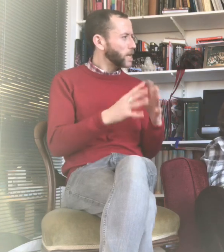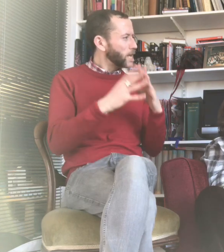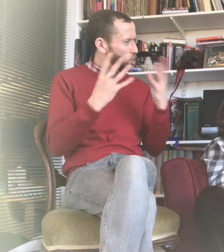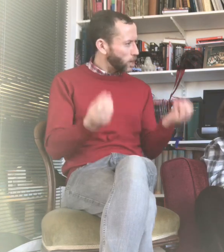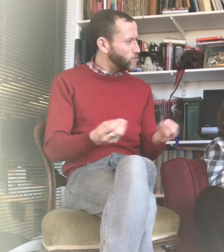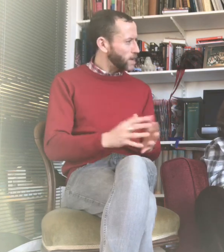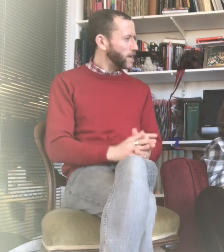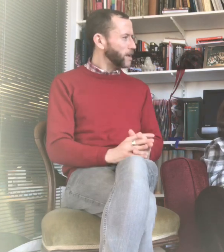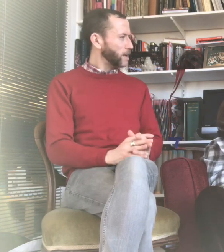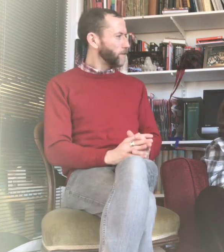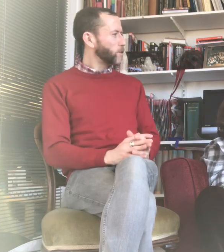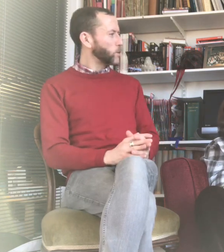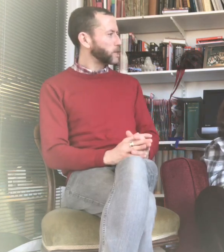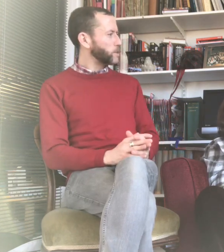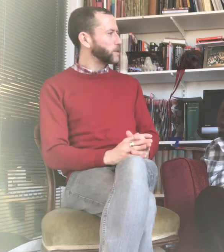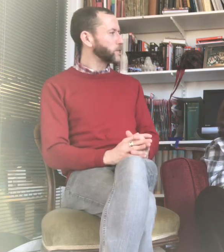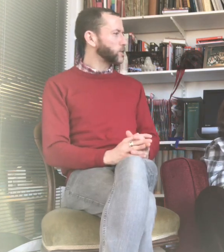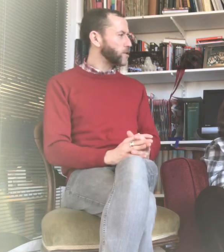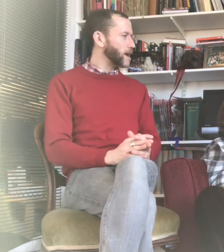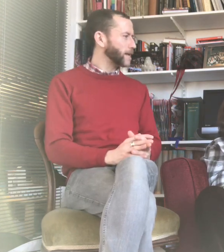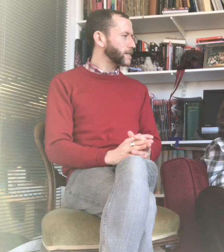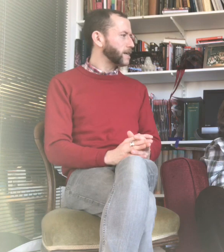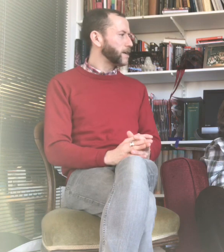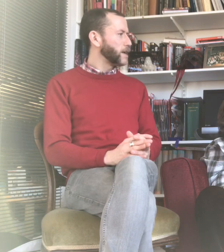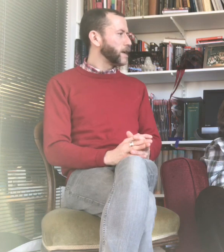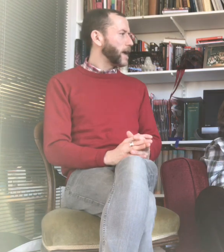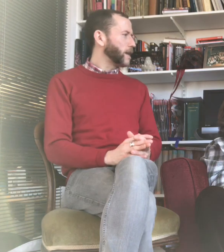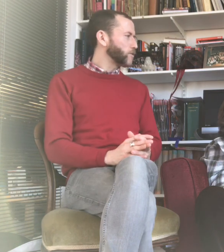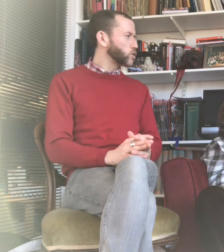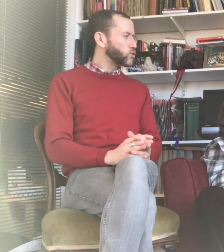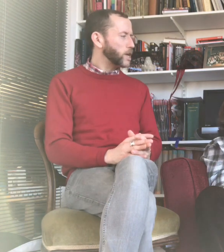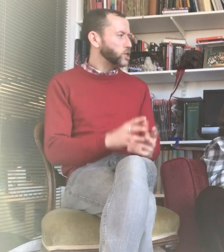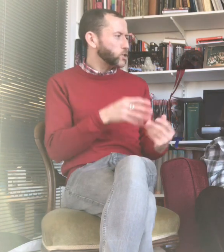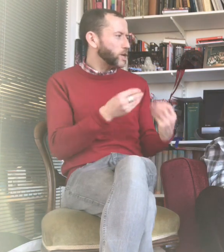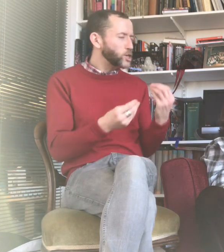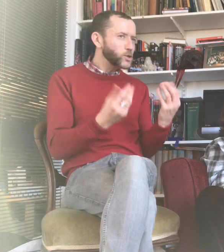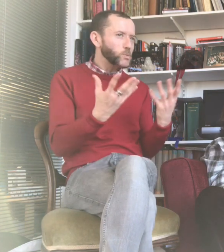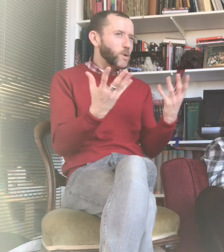generally from your experience as a director. Any frustrations or issues? And